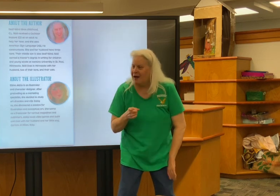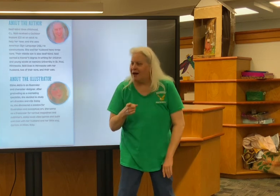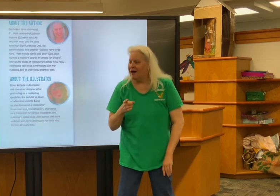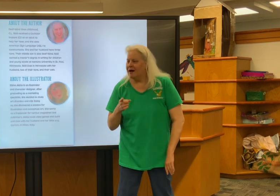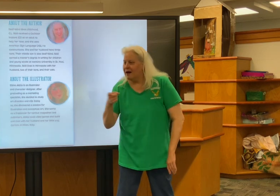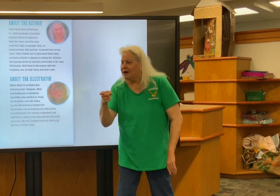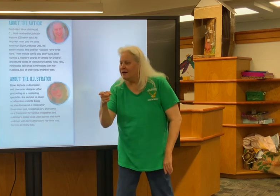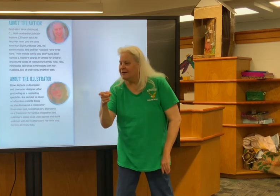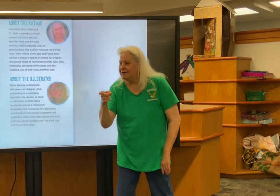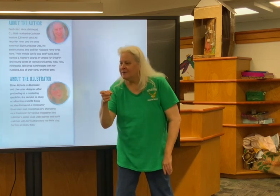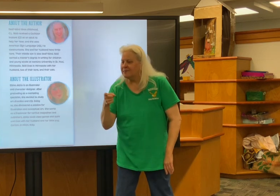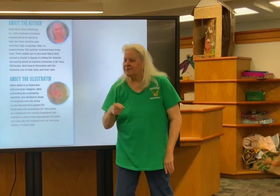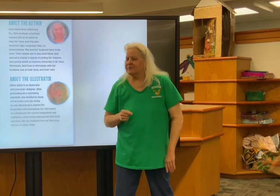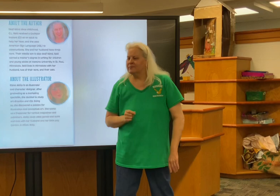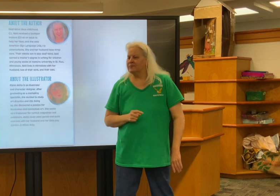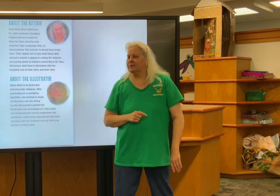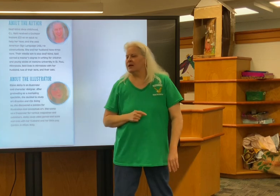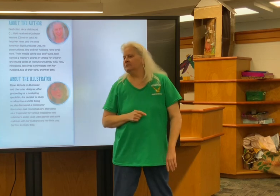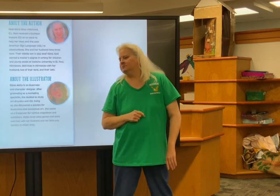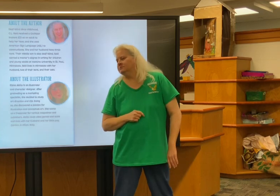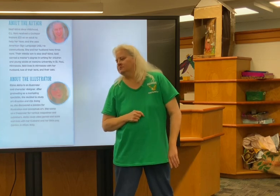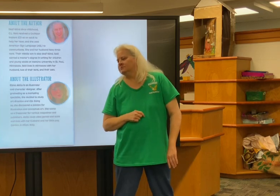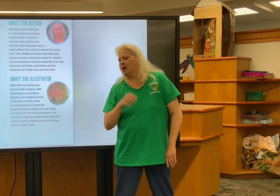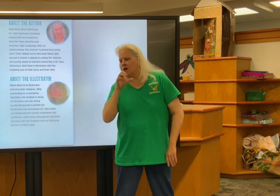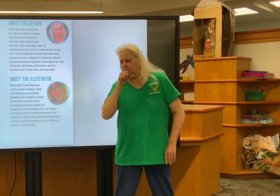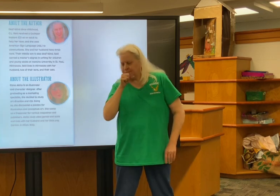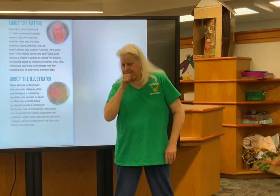Blue? Blue apples.